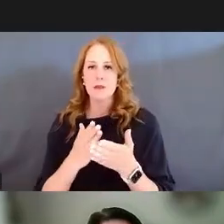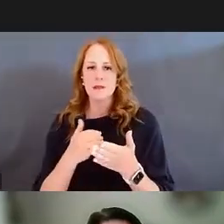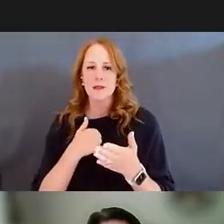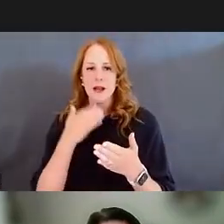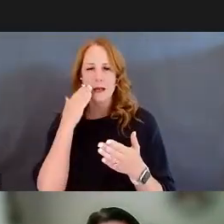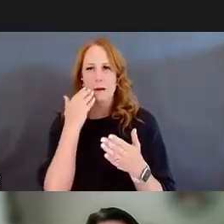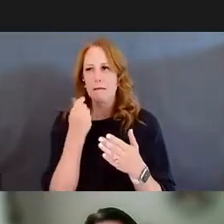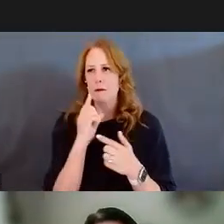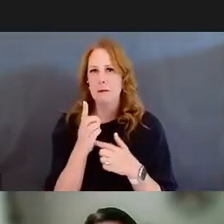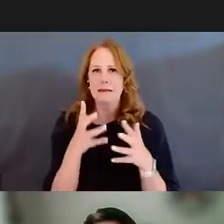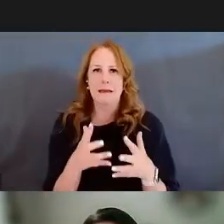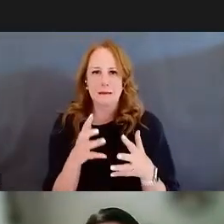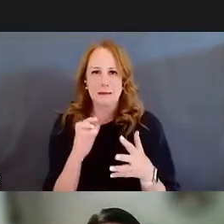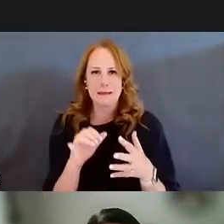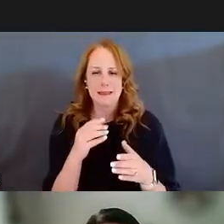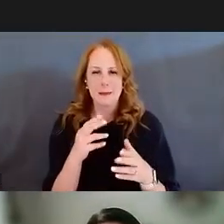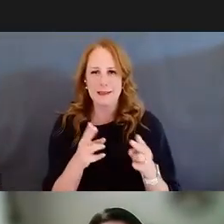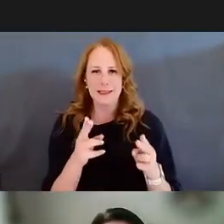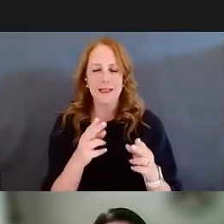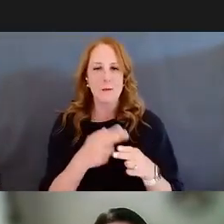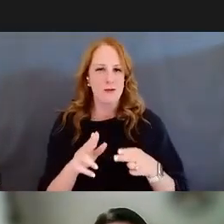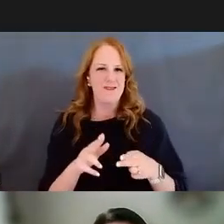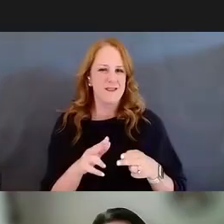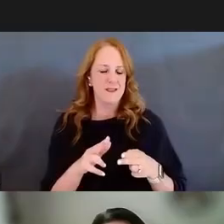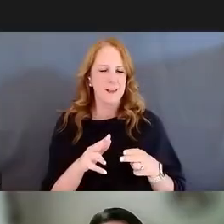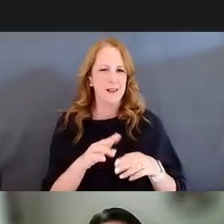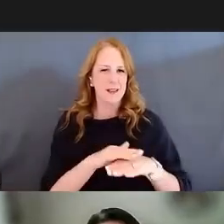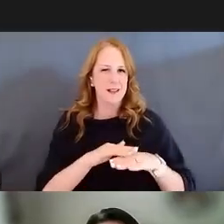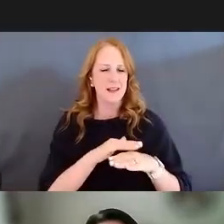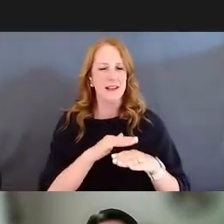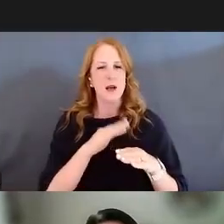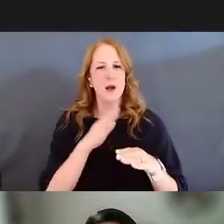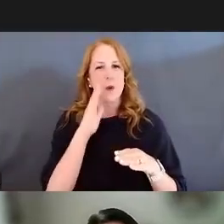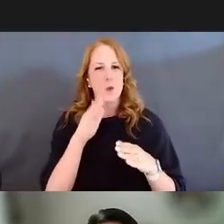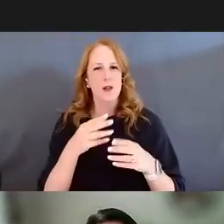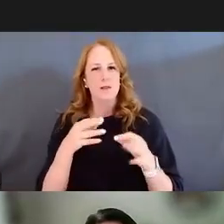of minutes, so I'll go through this briefly and we can cover more in the office hours, but I I